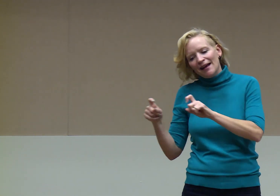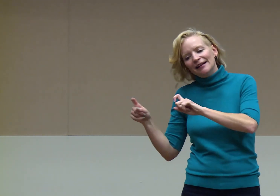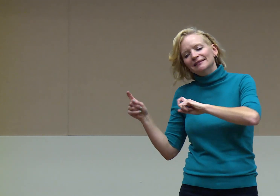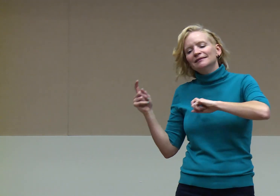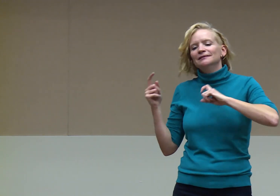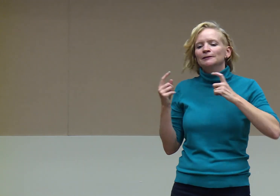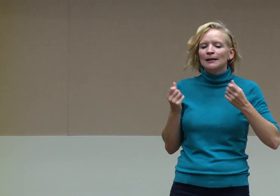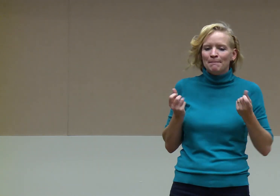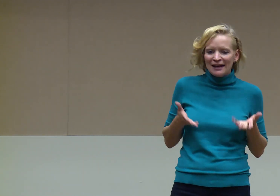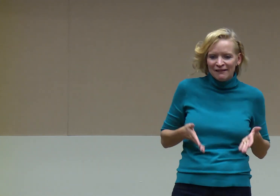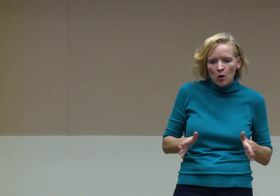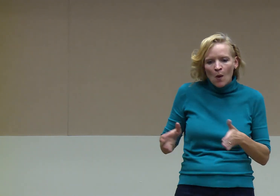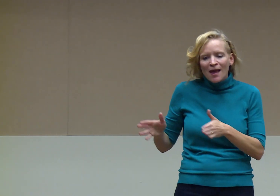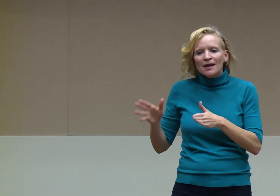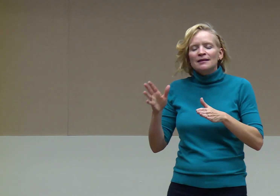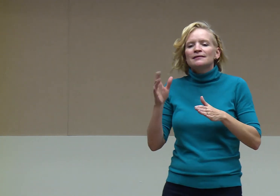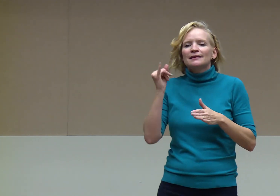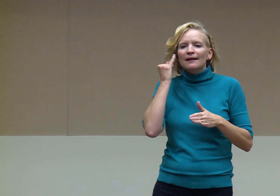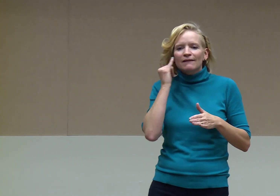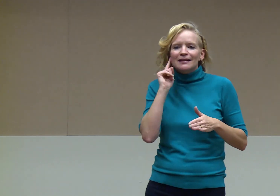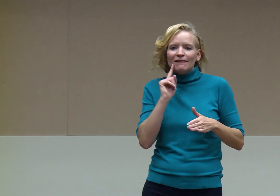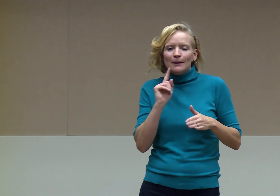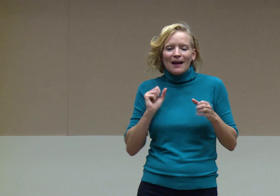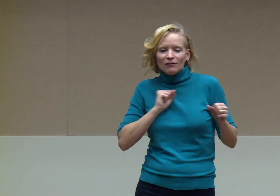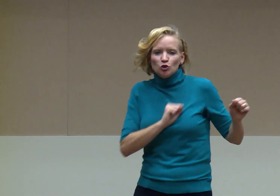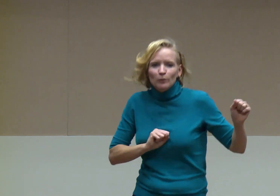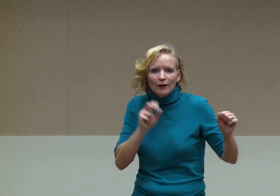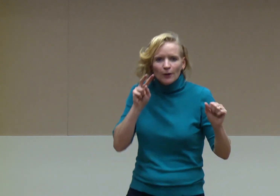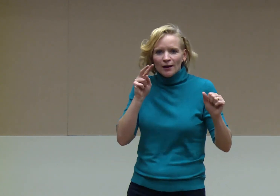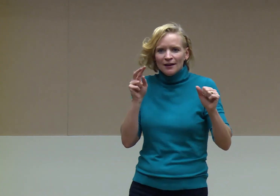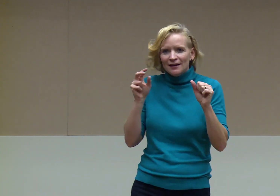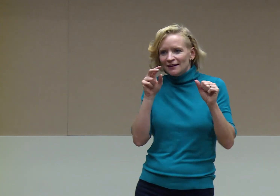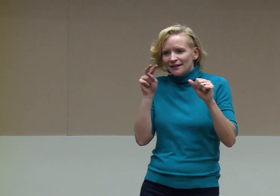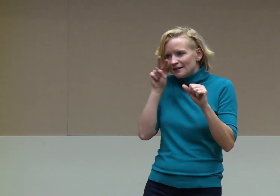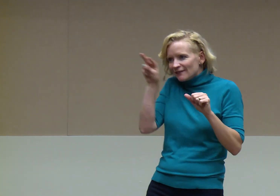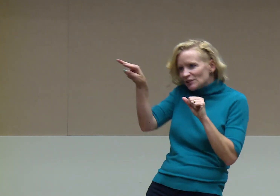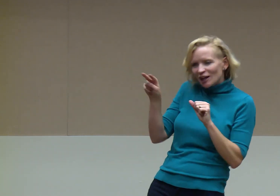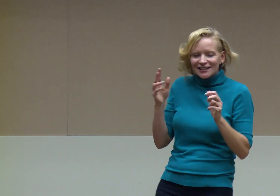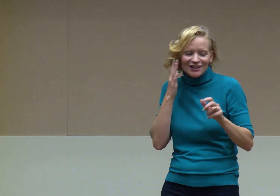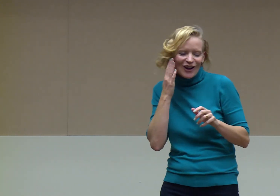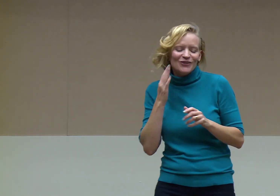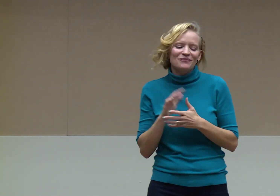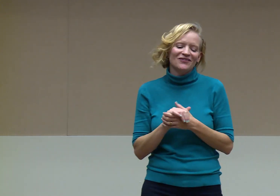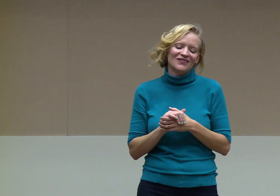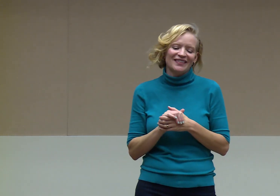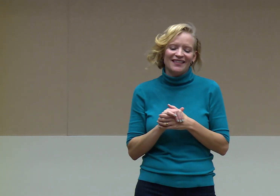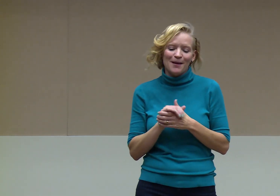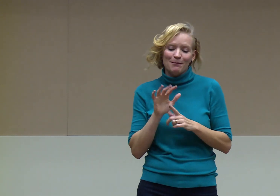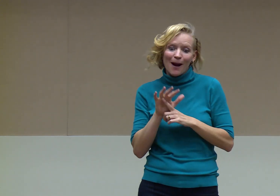and I wanted to test that in different ways to see if deaf individuals have super vision.